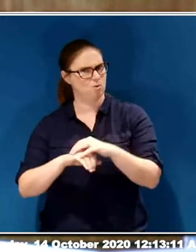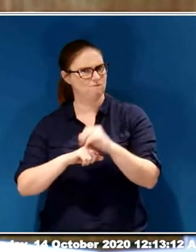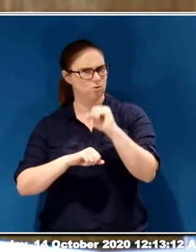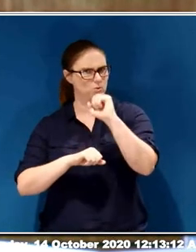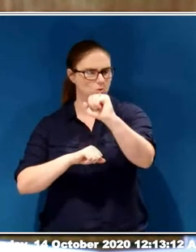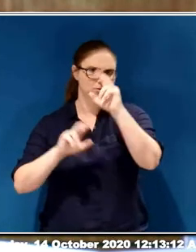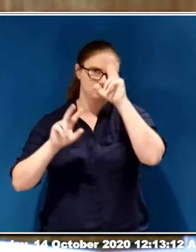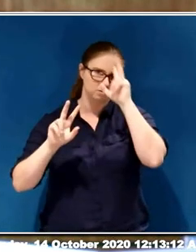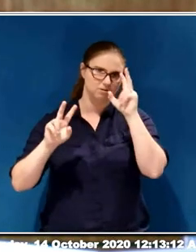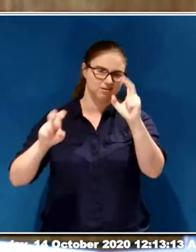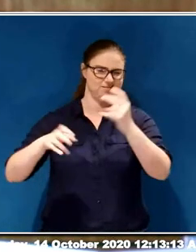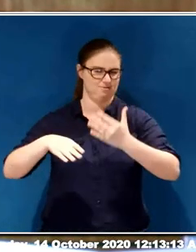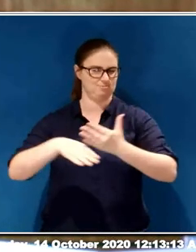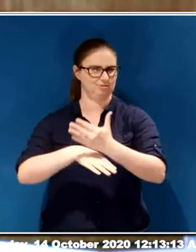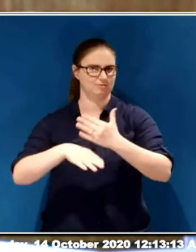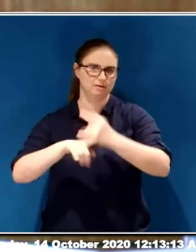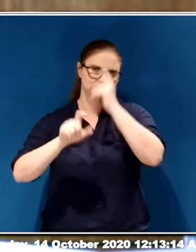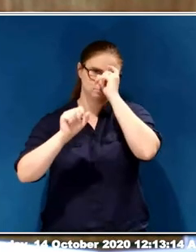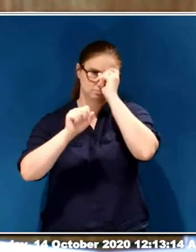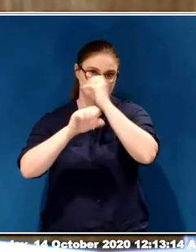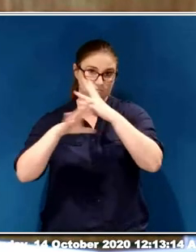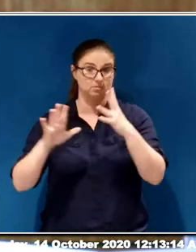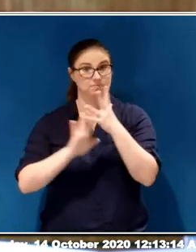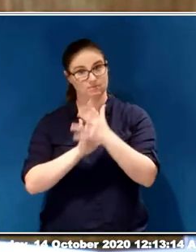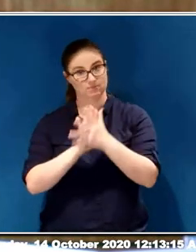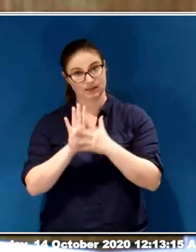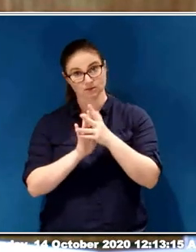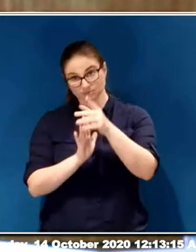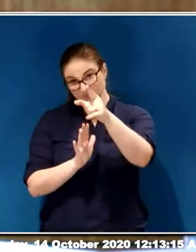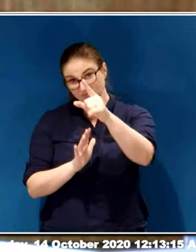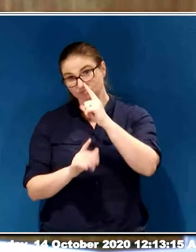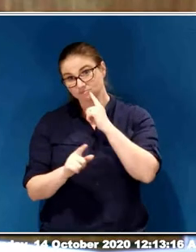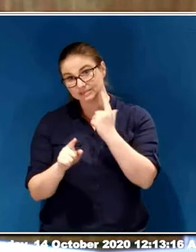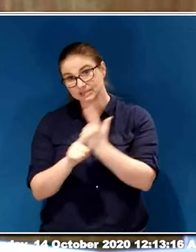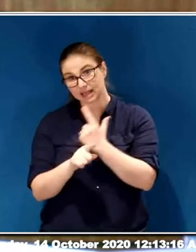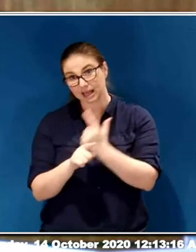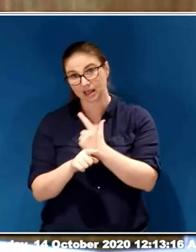accommodation as a form of neglect. DR de BRUIN: That's correct.